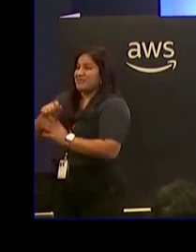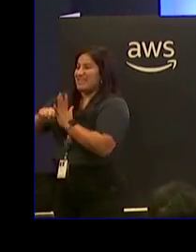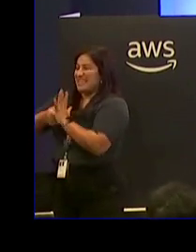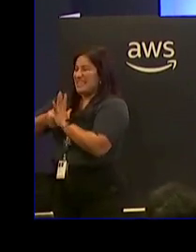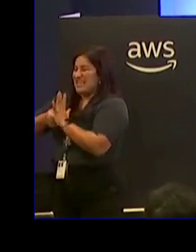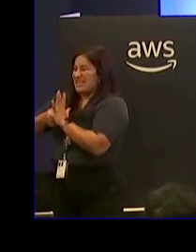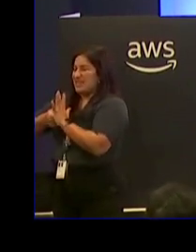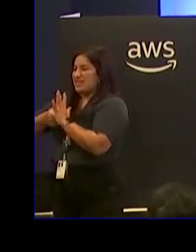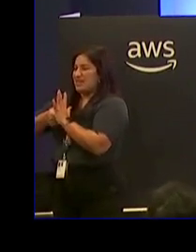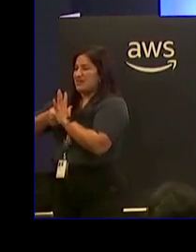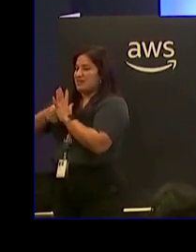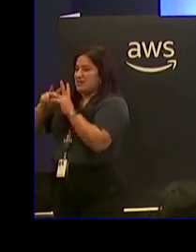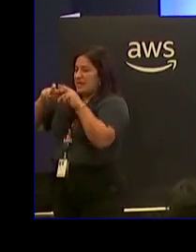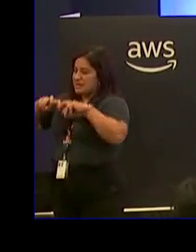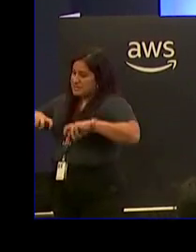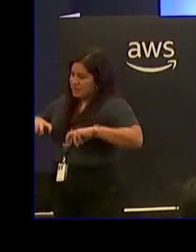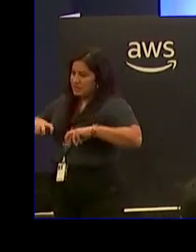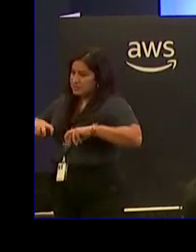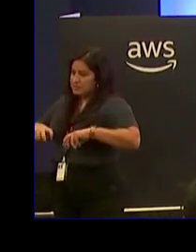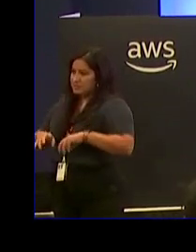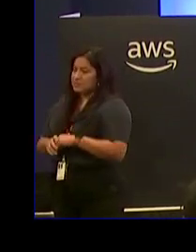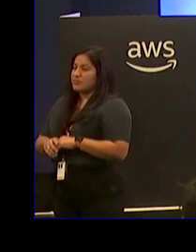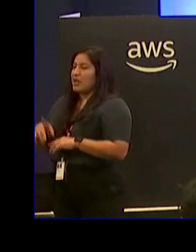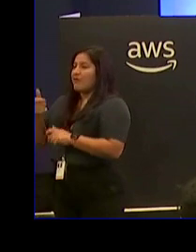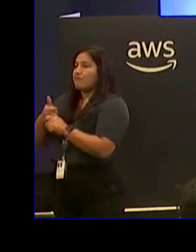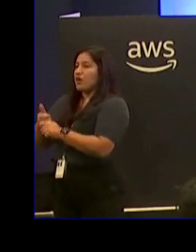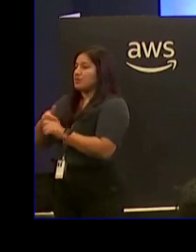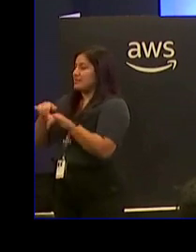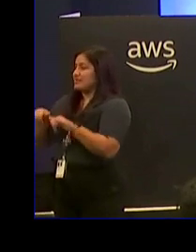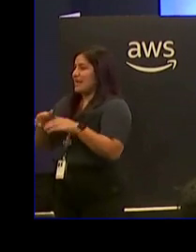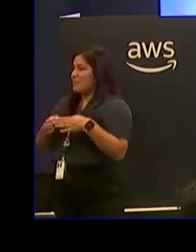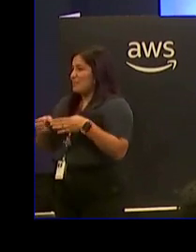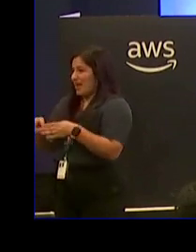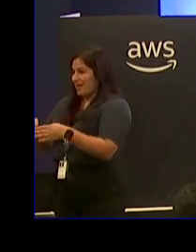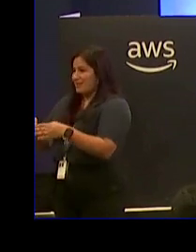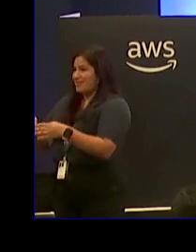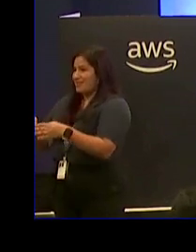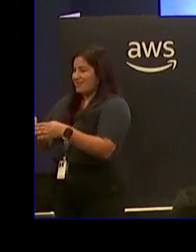It follows the same path that HTTP request codes created